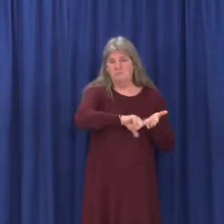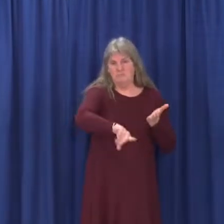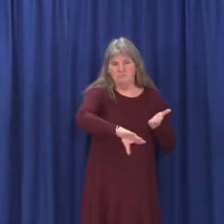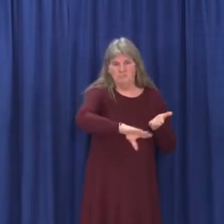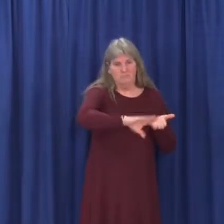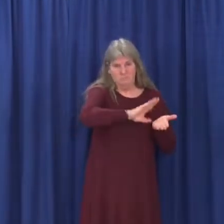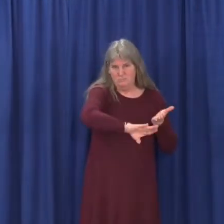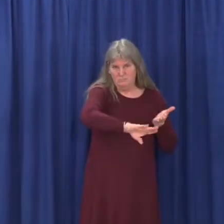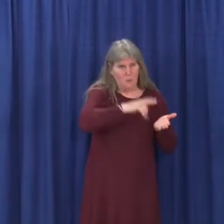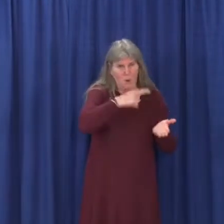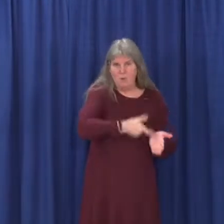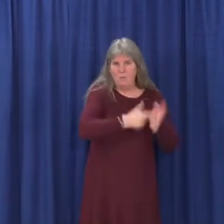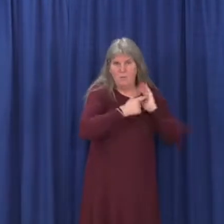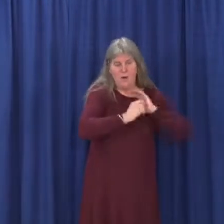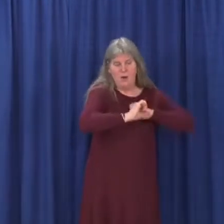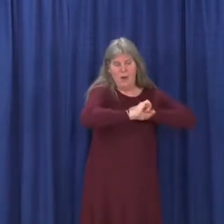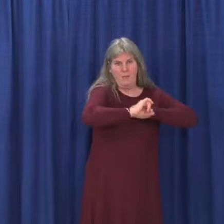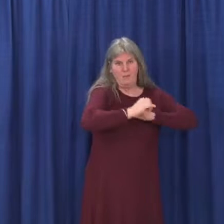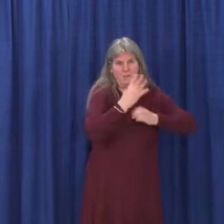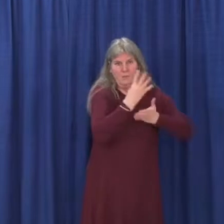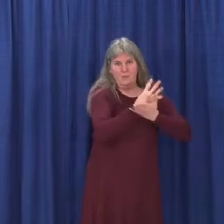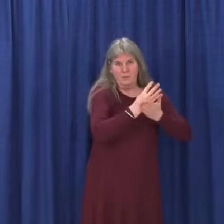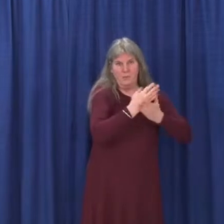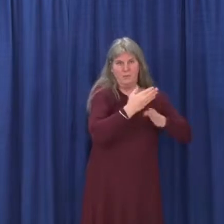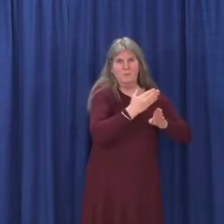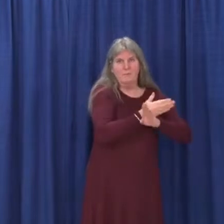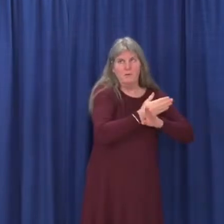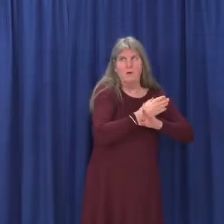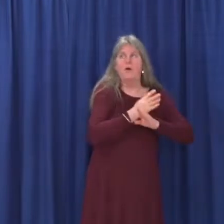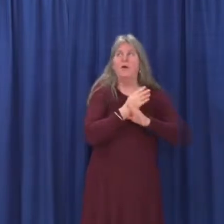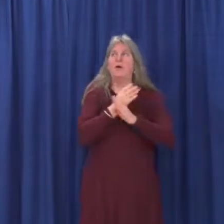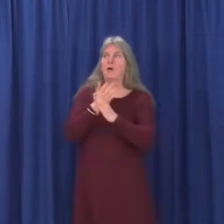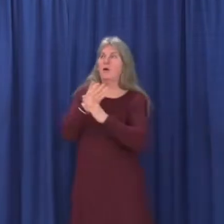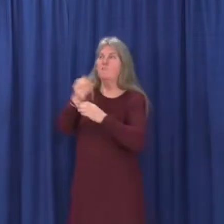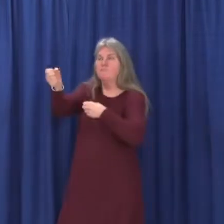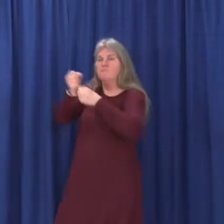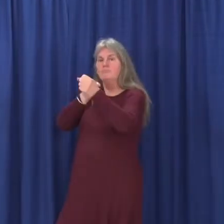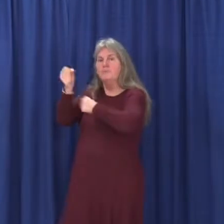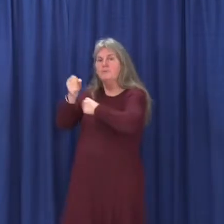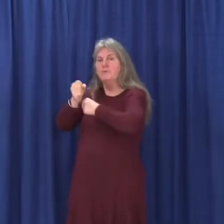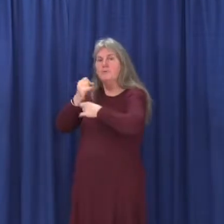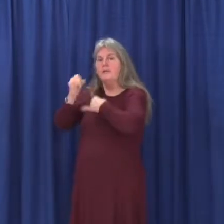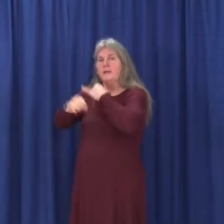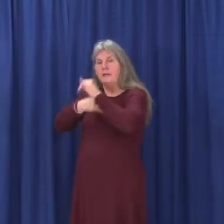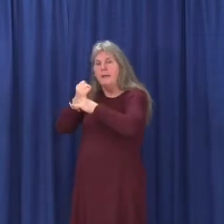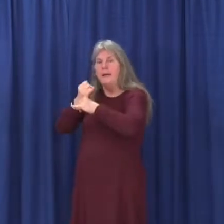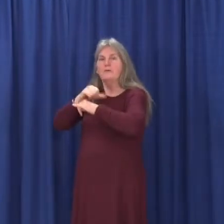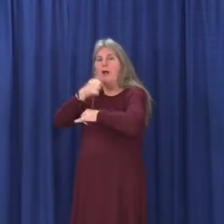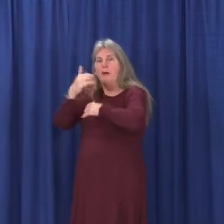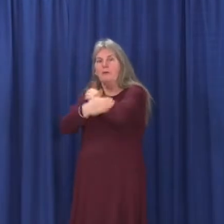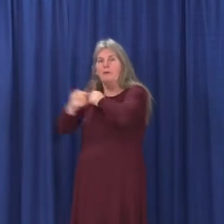these requirements to allow employers to act quickly and address their staffing needs. This change is effective